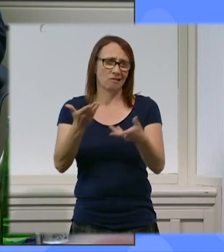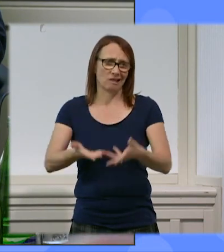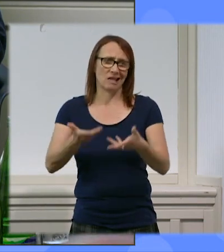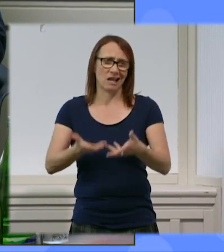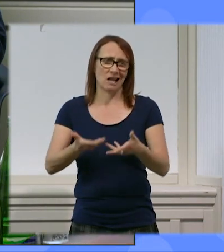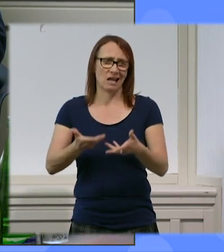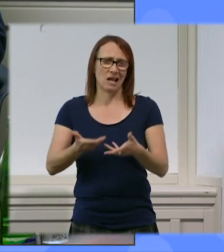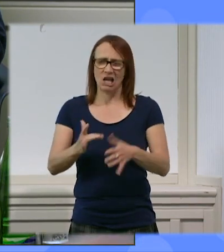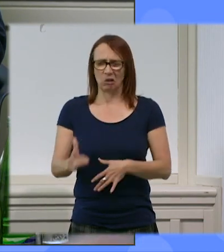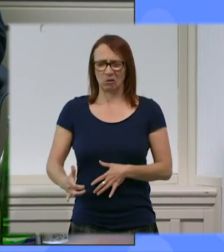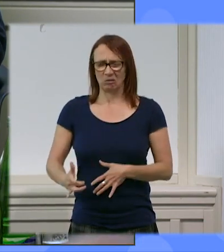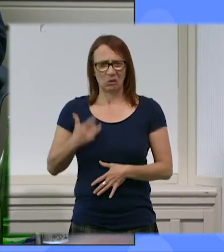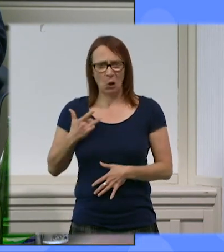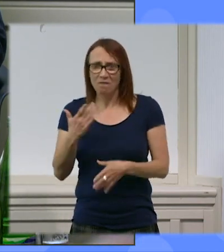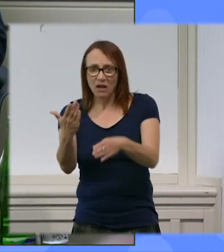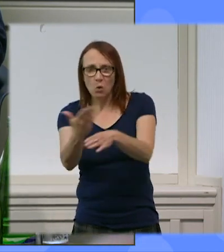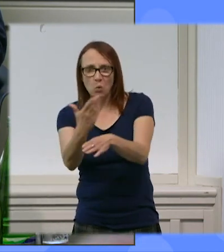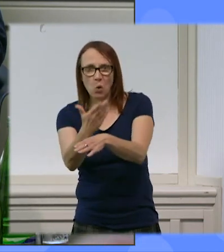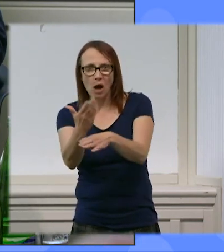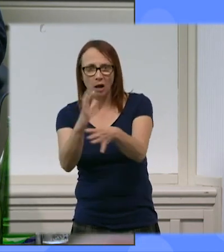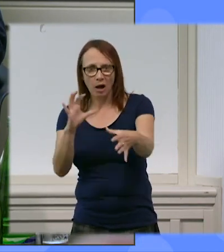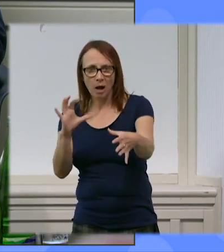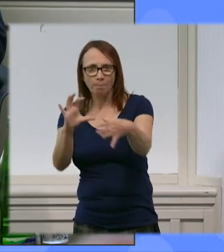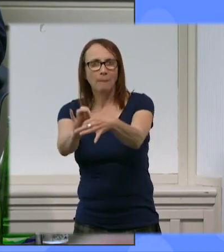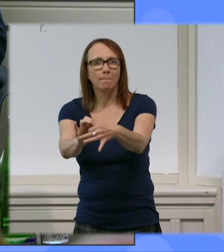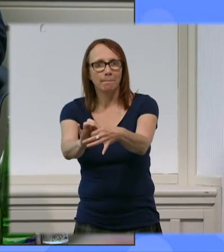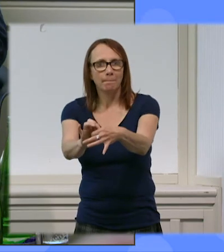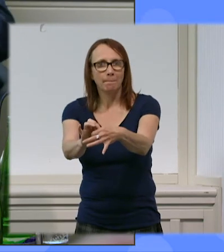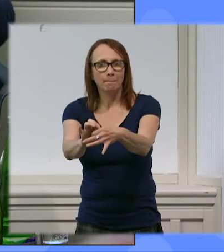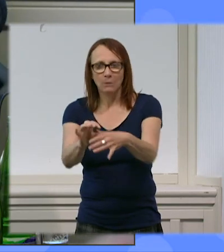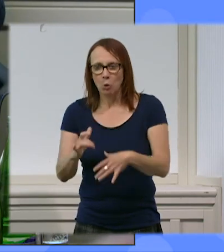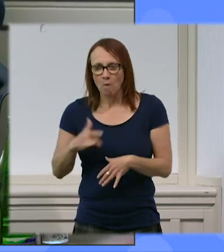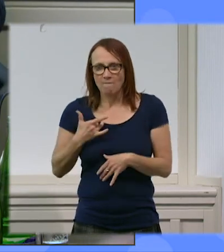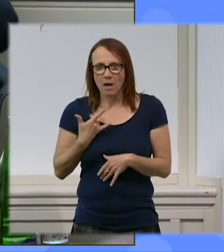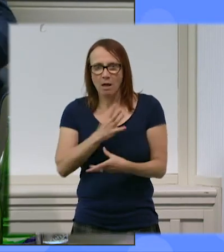feel engaged and unemployment with an employer and part of the whole by God it